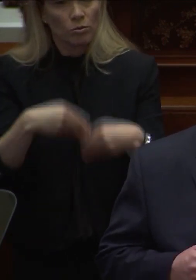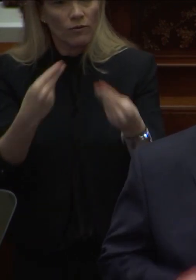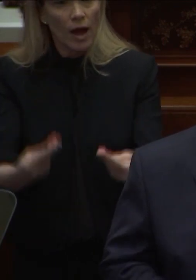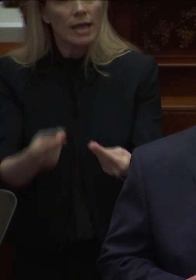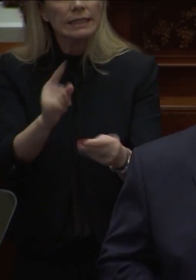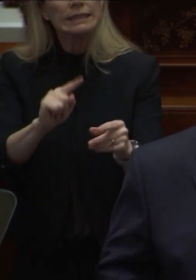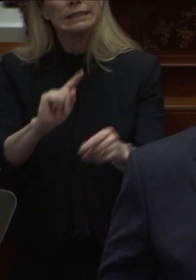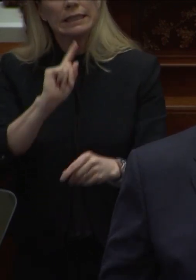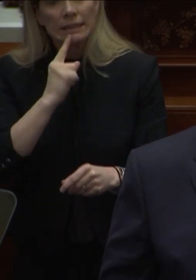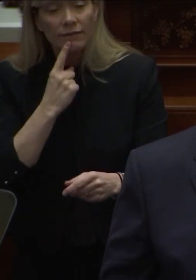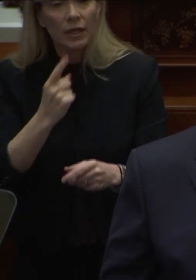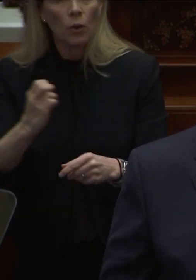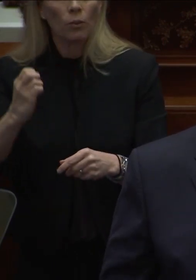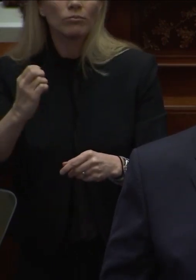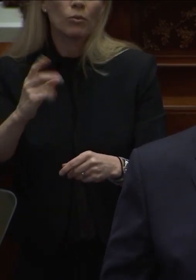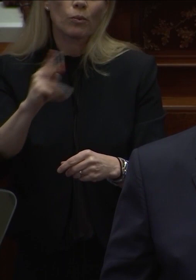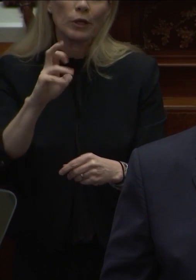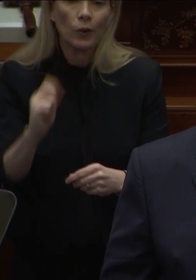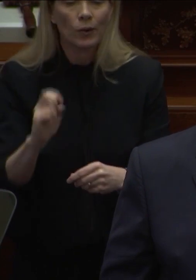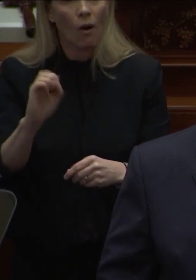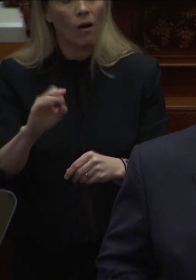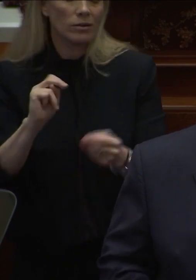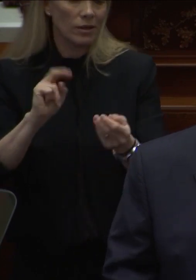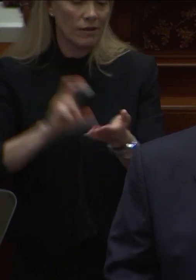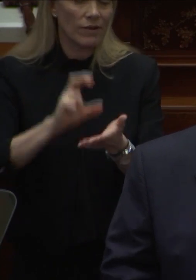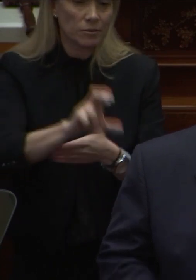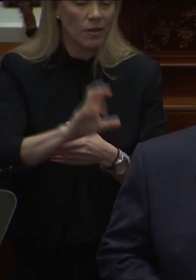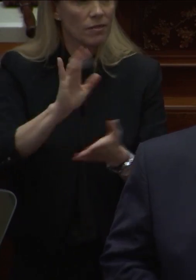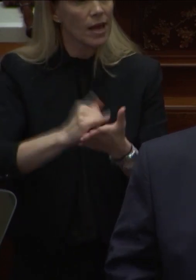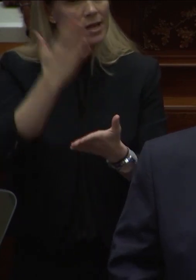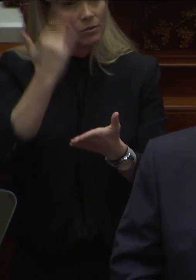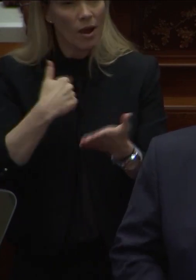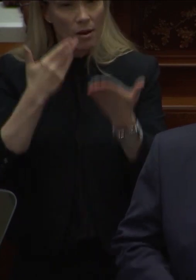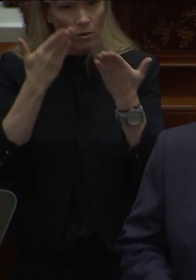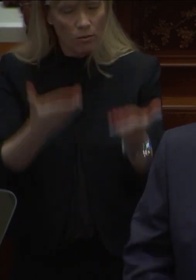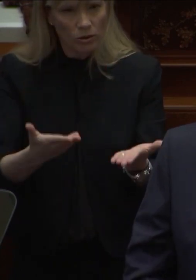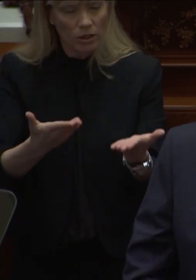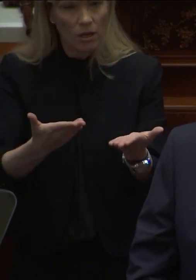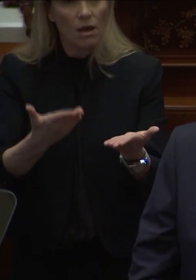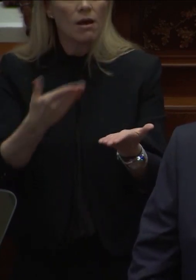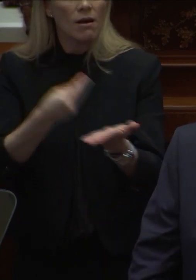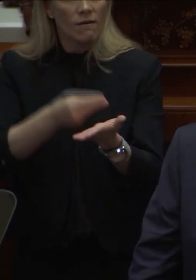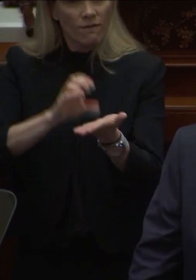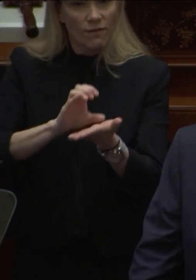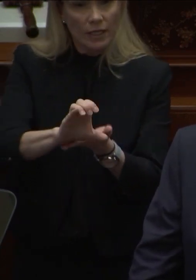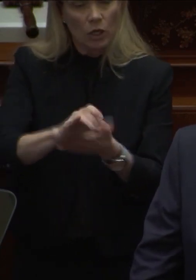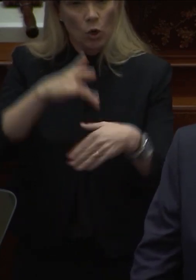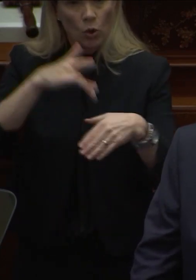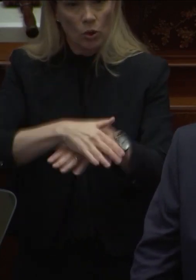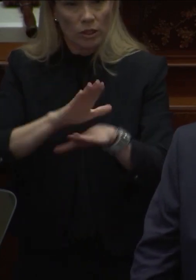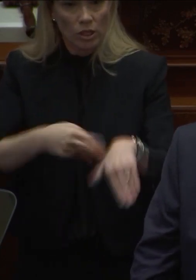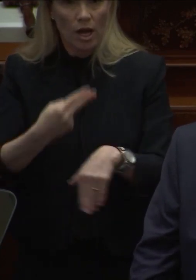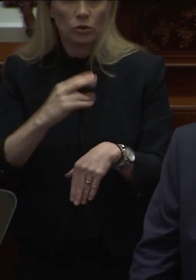GOVERNMENT CAN MAKE, AND IT HAS PROVEN TO PROVIDE A SIGNIFICANT RETURN ON INVESTMENT. THAT'S WHY I AM PROPOSING